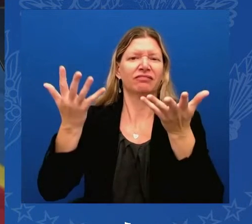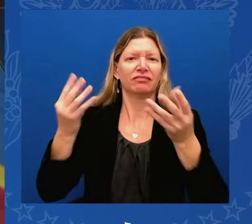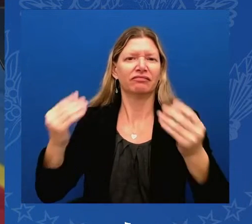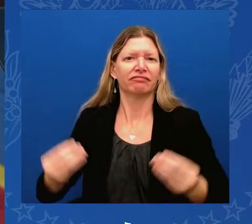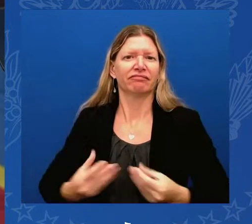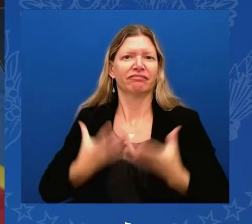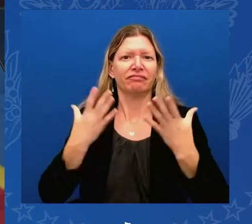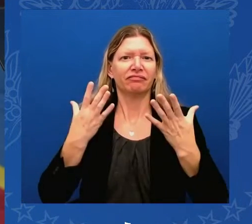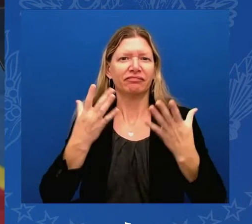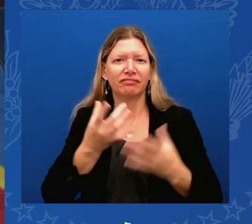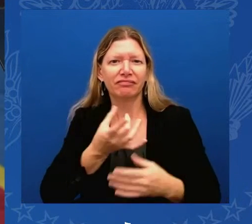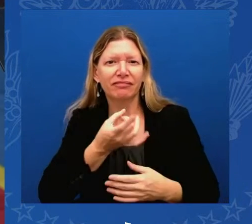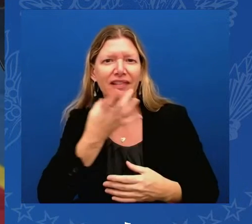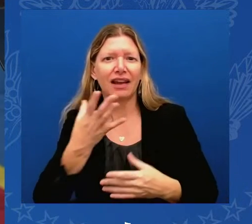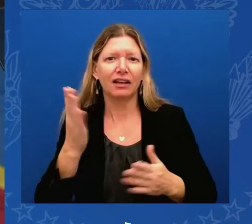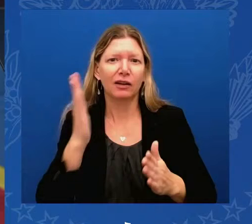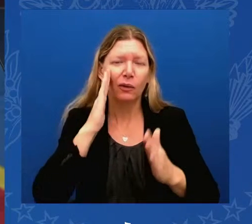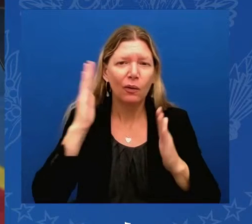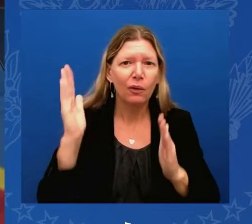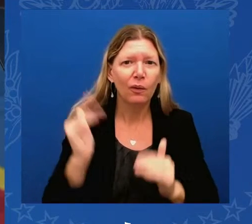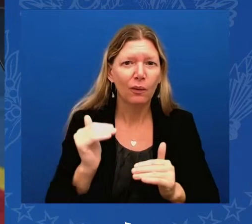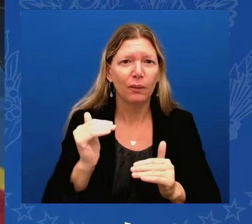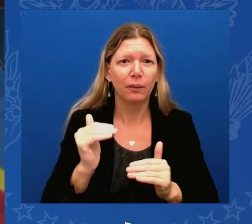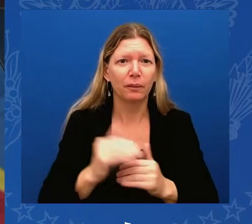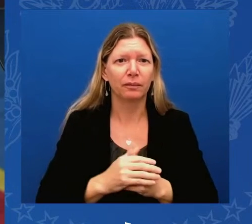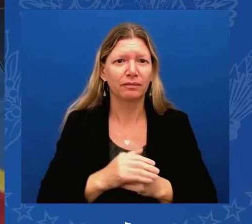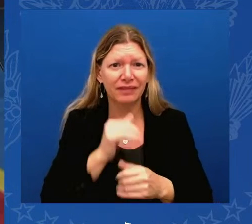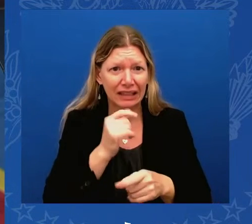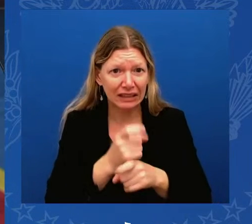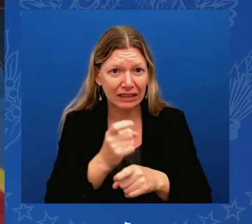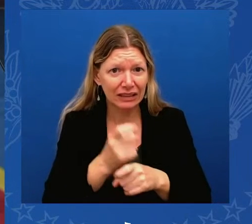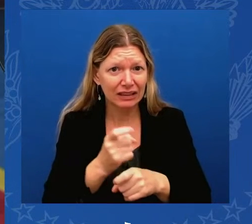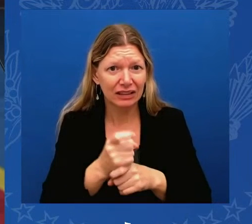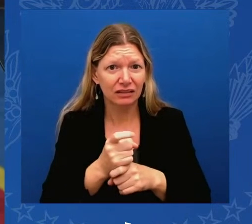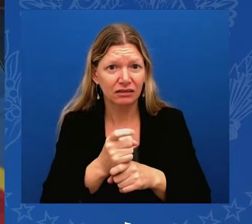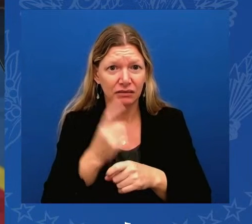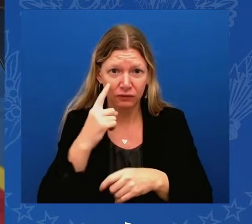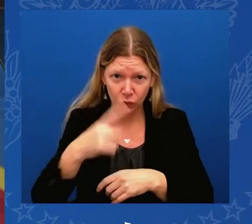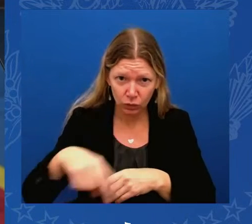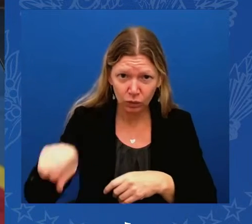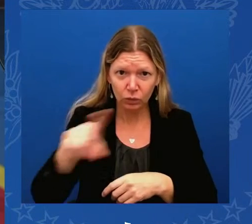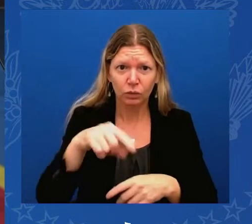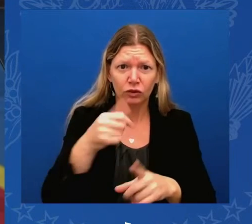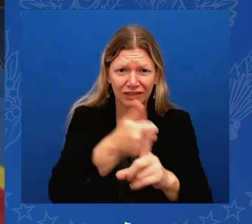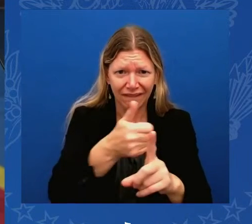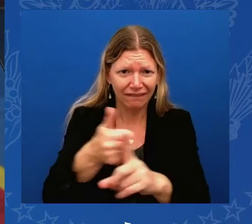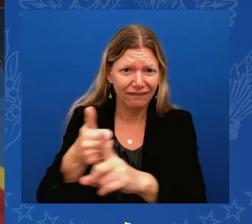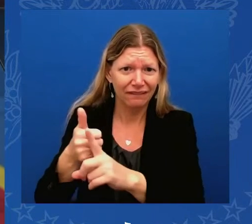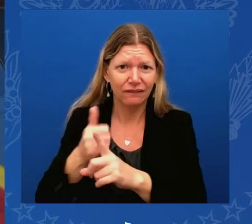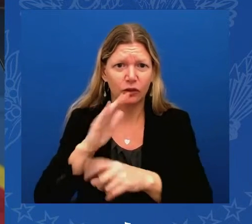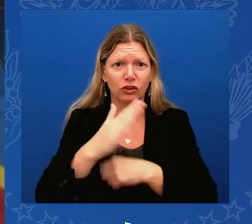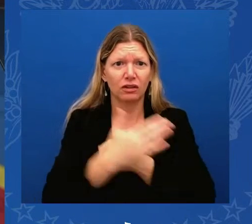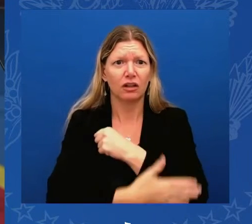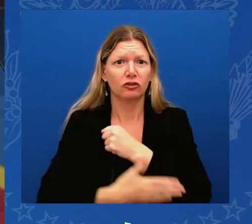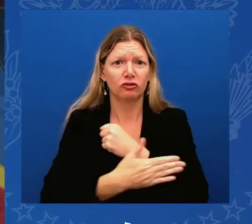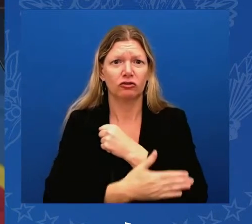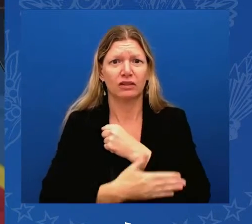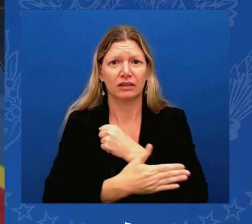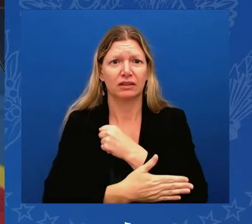A righteous man. A good man. A Morehouse man. God bless you all. We're expecting a lot from you.